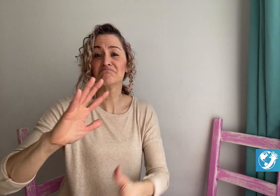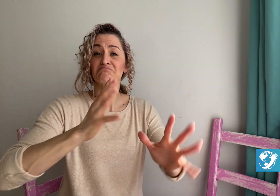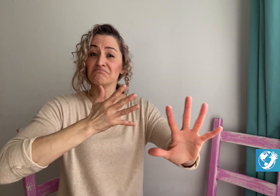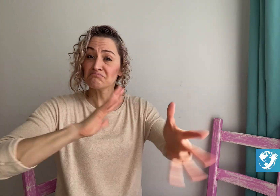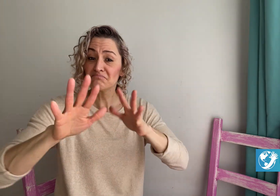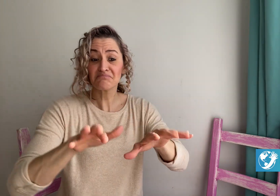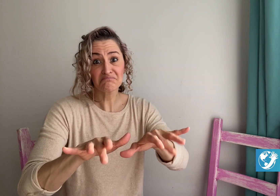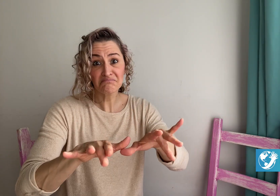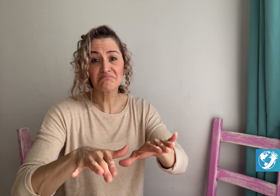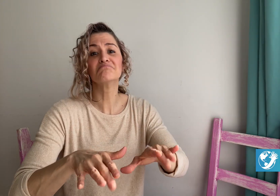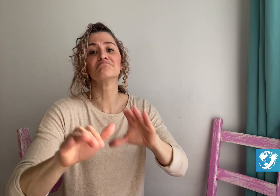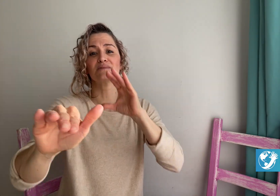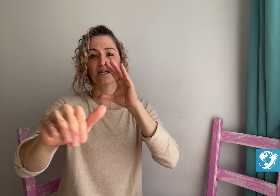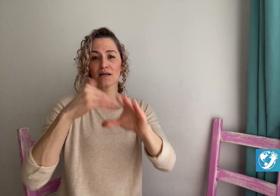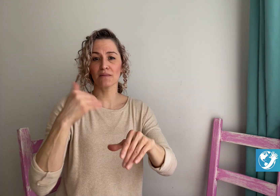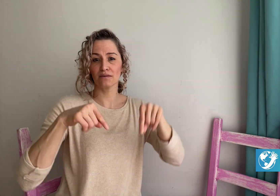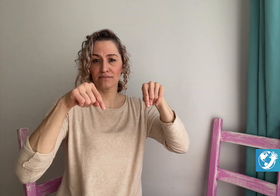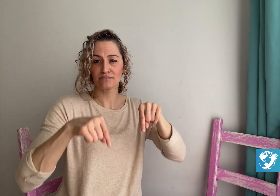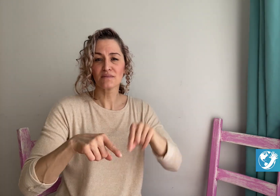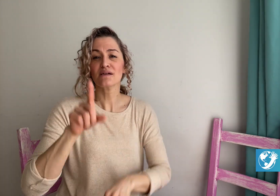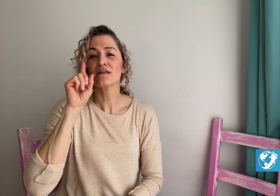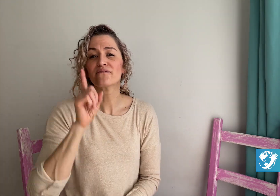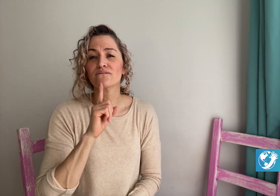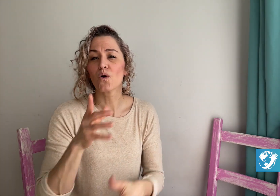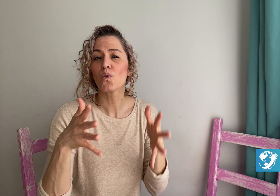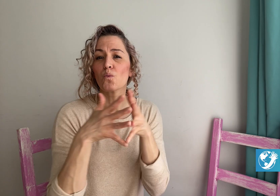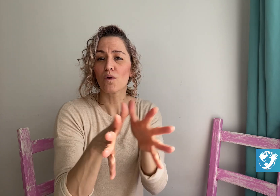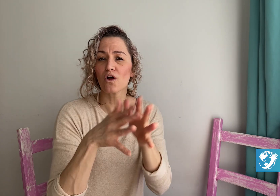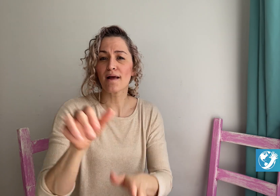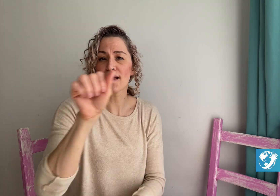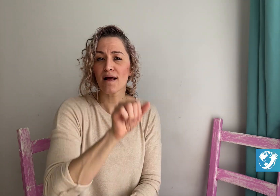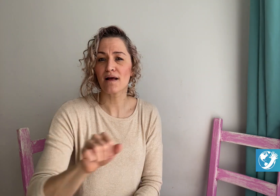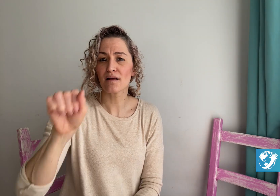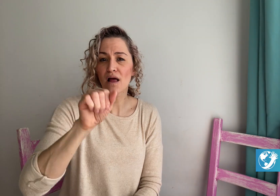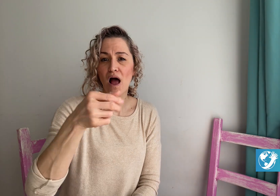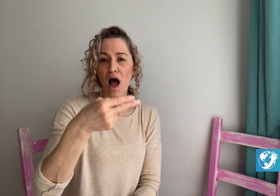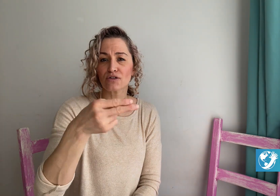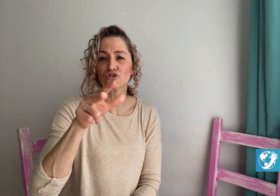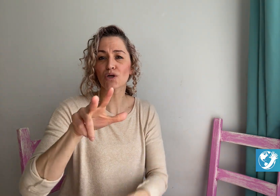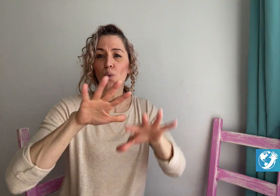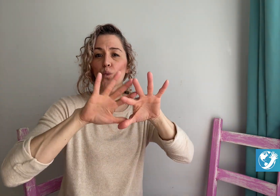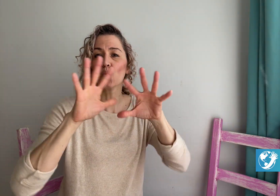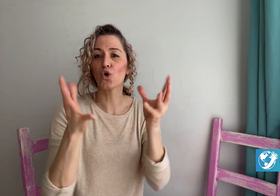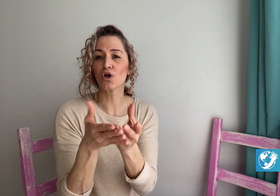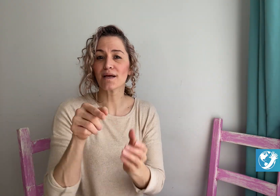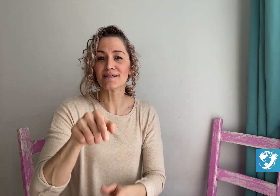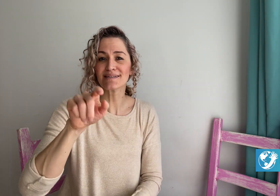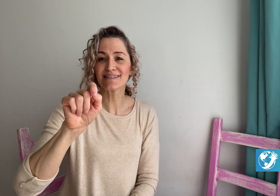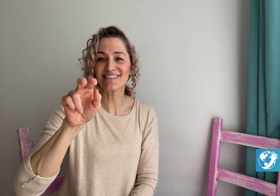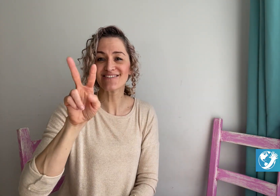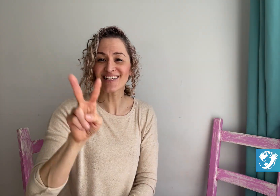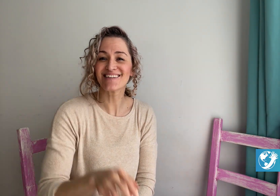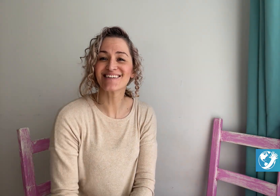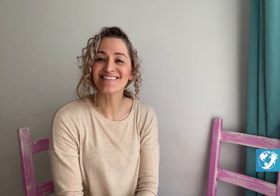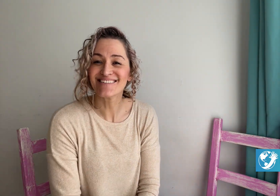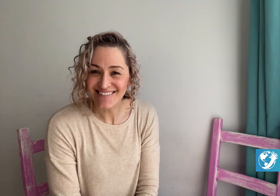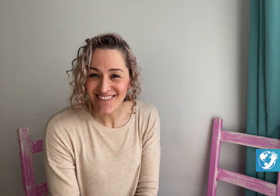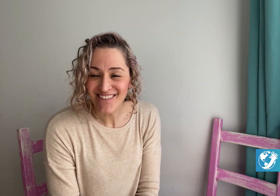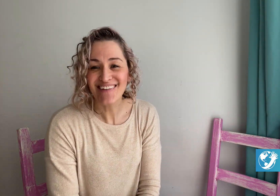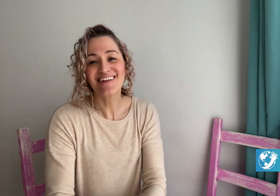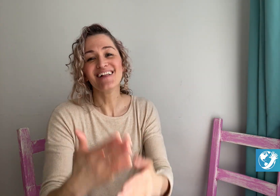in landscape format to deafwire@h3world.tv.